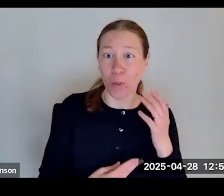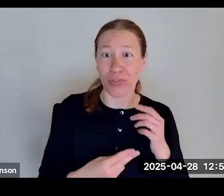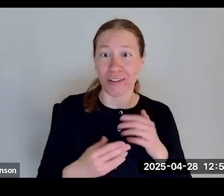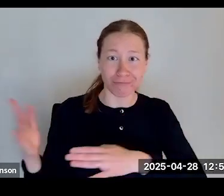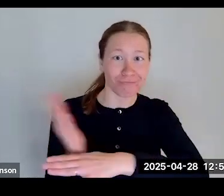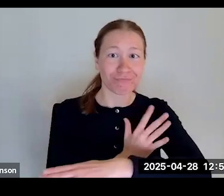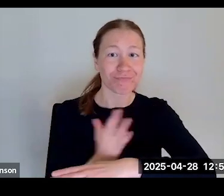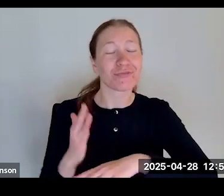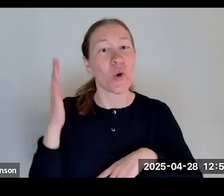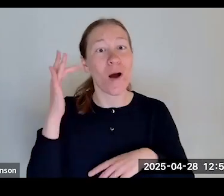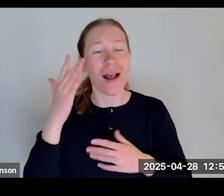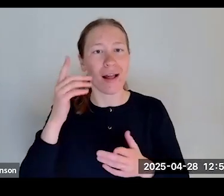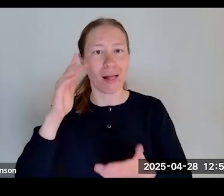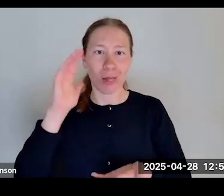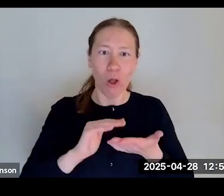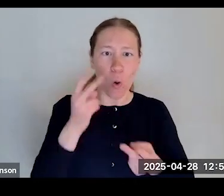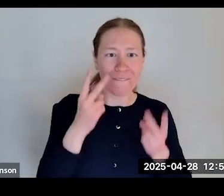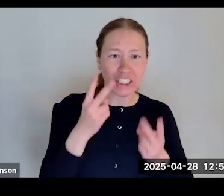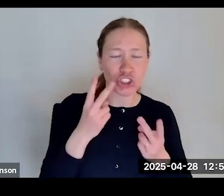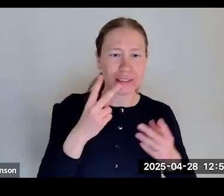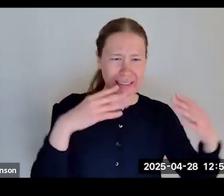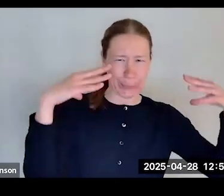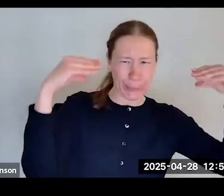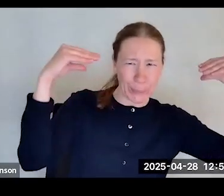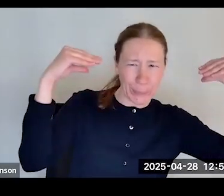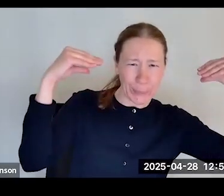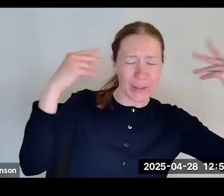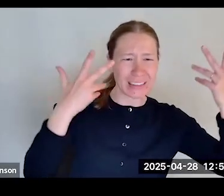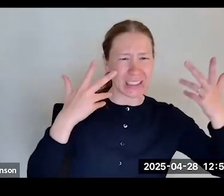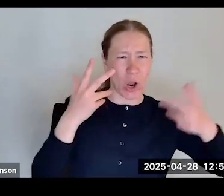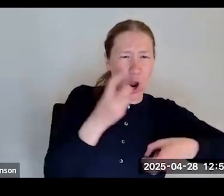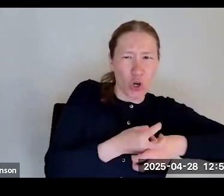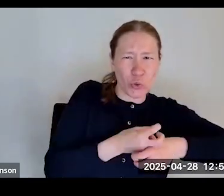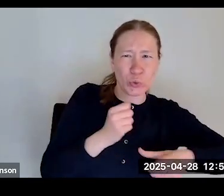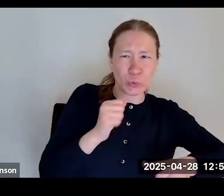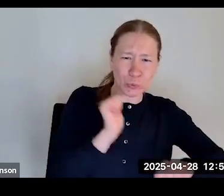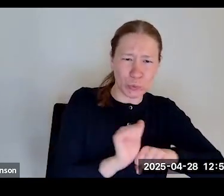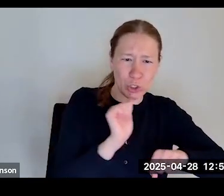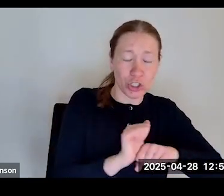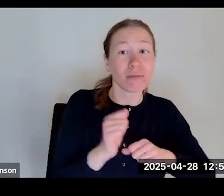a dim environment may inhibit their performance. Whereas with somebody who has light triggered migraines,